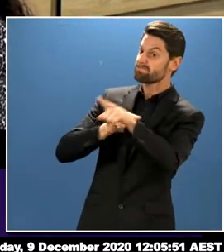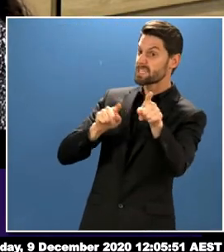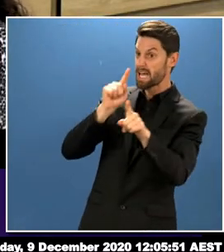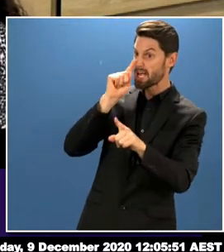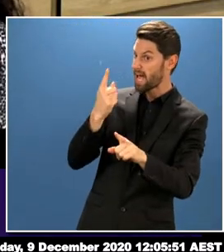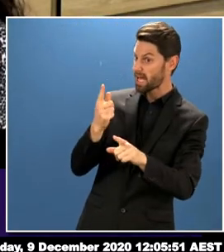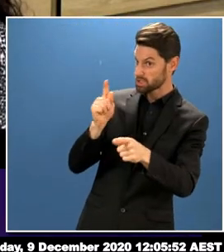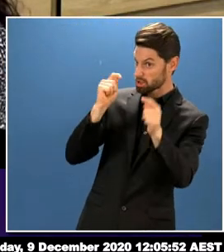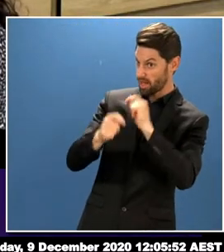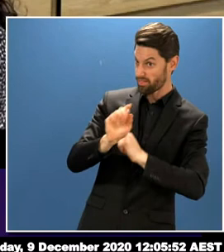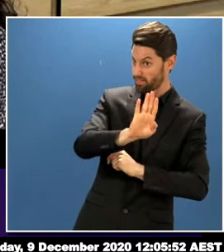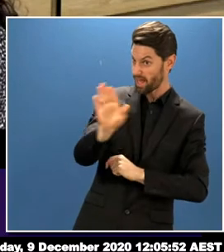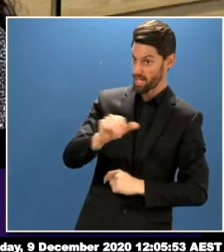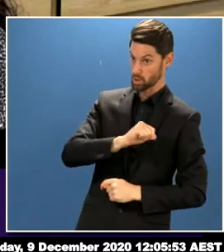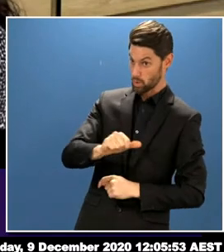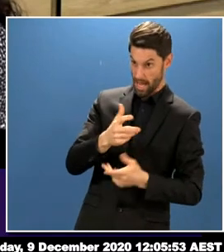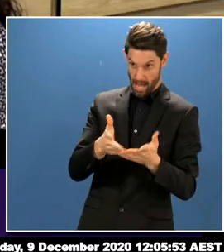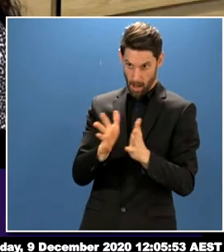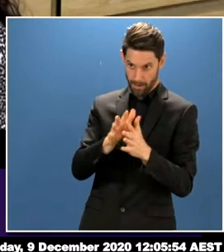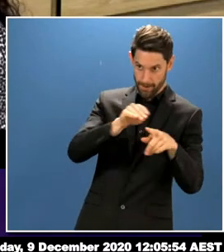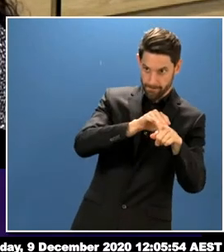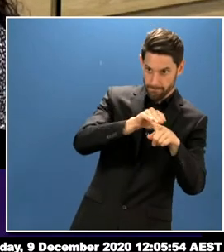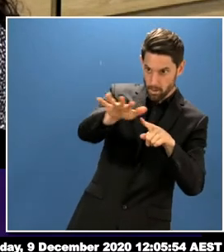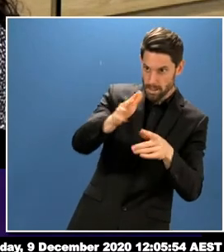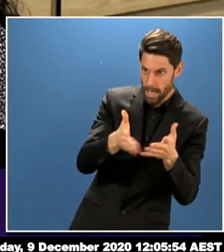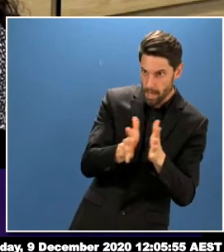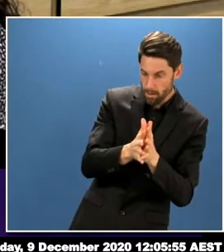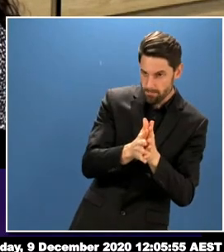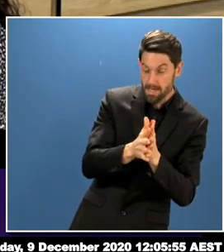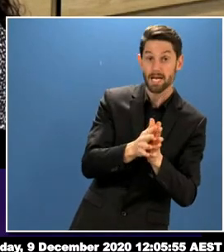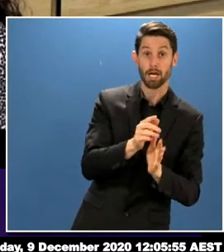the only way to make that change is to give a person with a disability